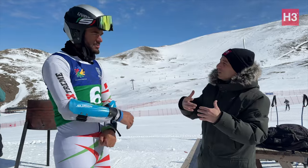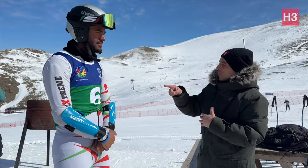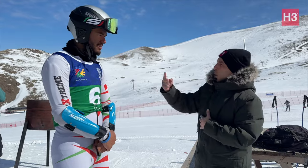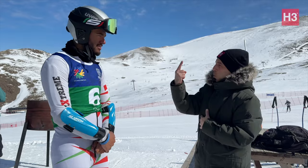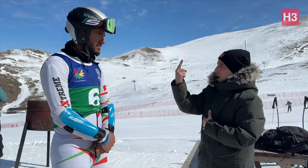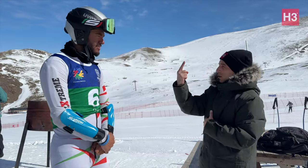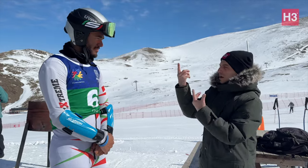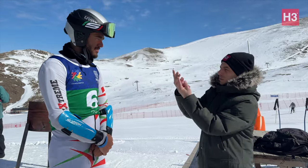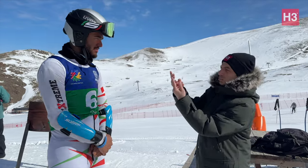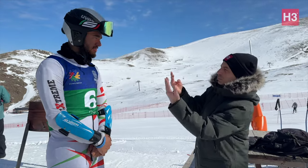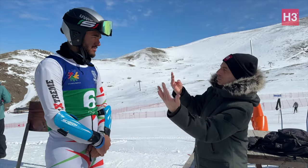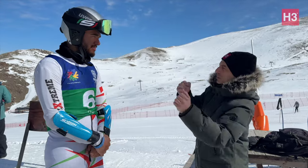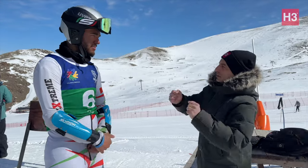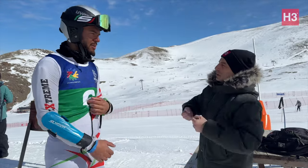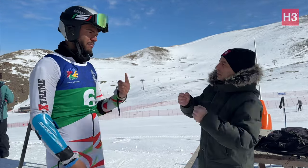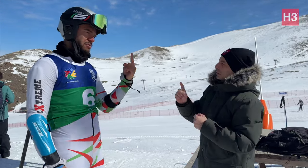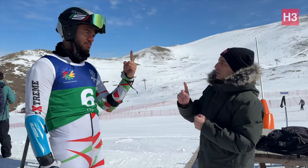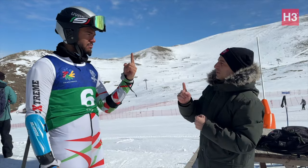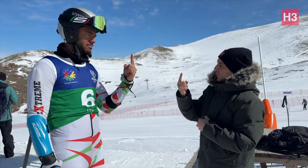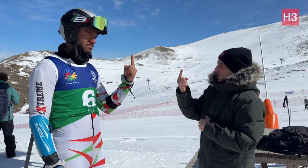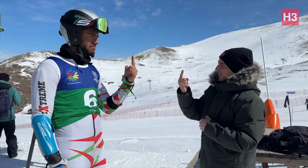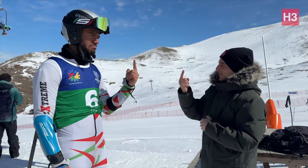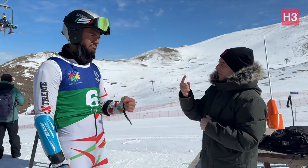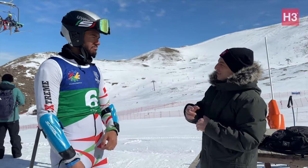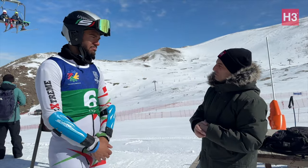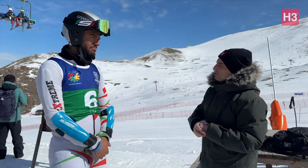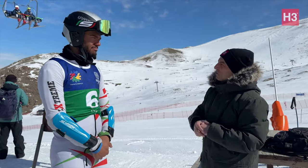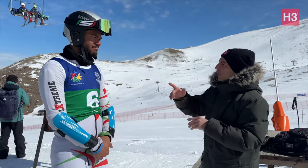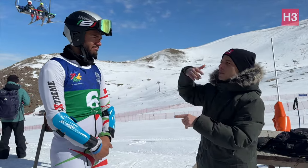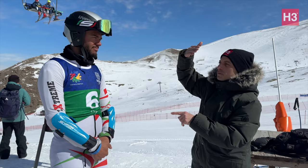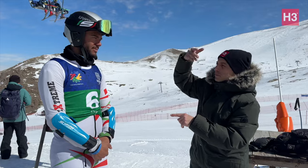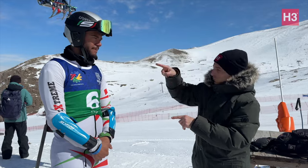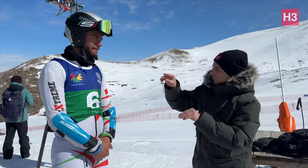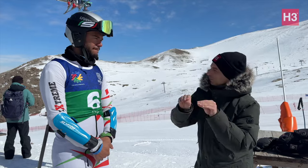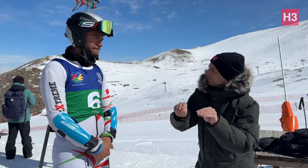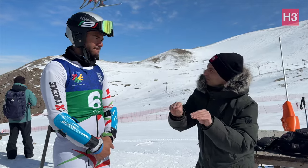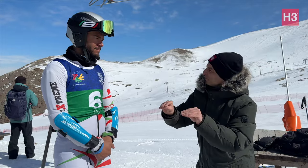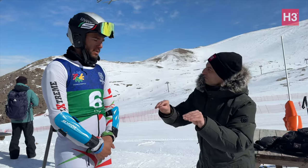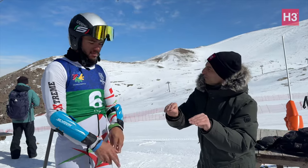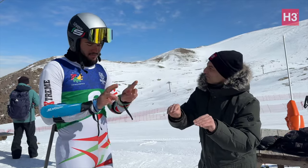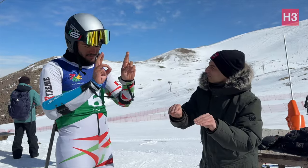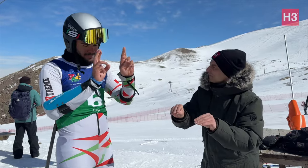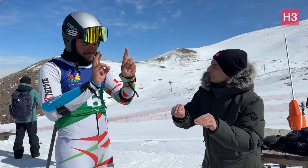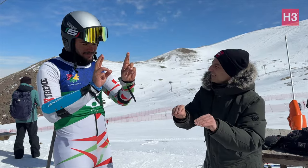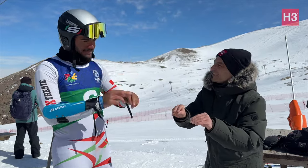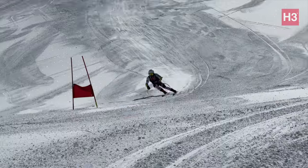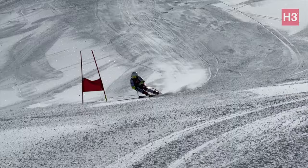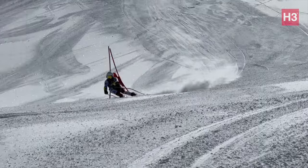[Amirali]: Yes [Memnos]: Are you the only skier from Iran? Are there others? [Amirali]: No, I am the only one. [Memnos]: Do you want to become a coach in the future? [Amirali]: I hope so.